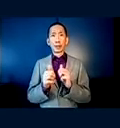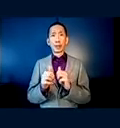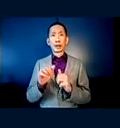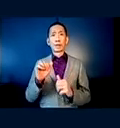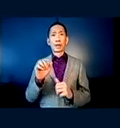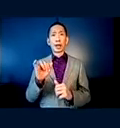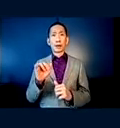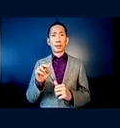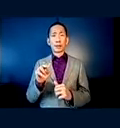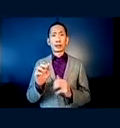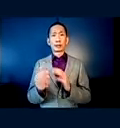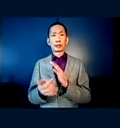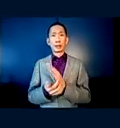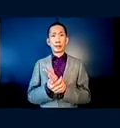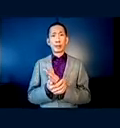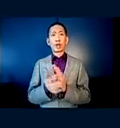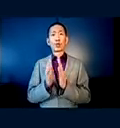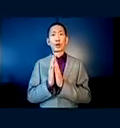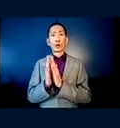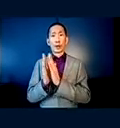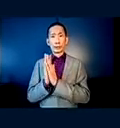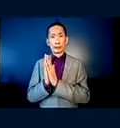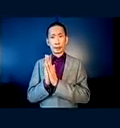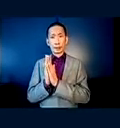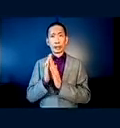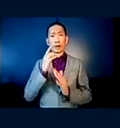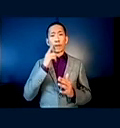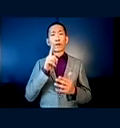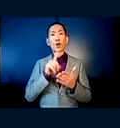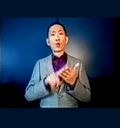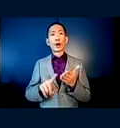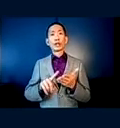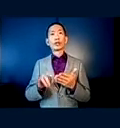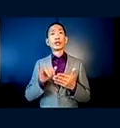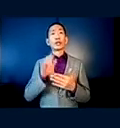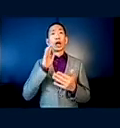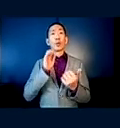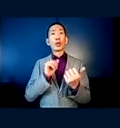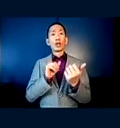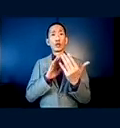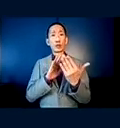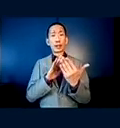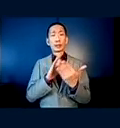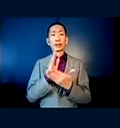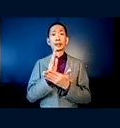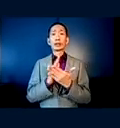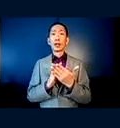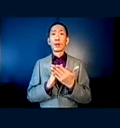THE PANDEMIC WAS RELEASE OF SUPPLEMENT REQUESTS FOR RESEARCH